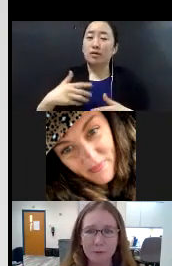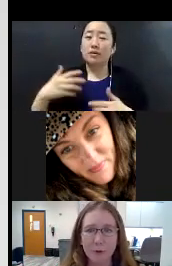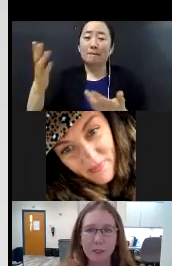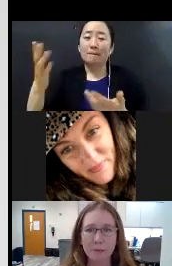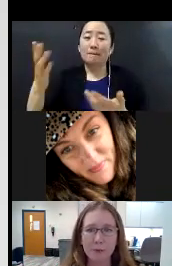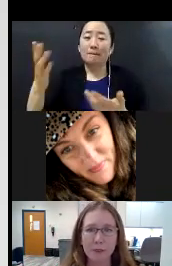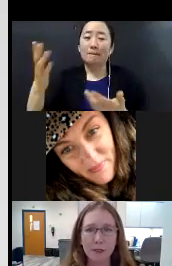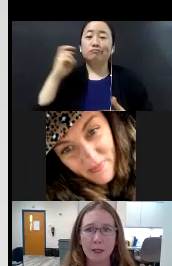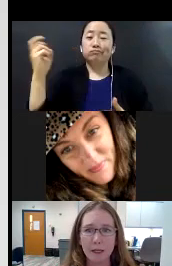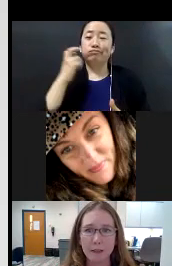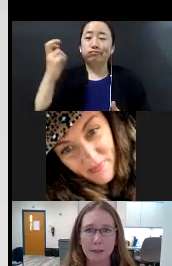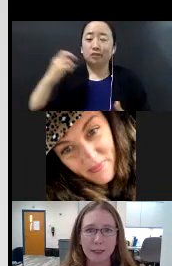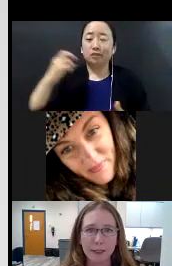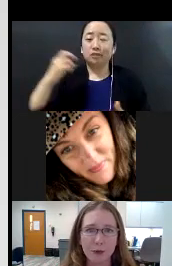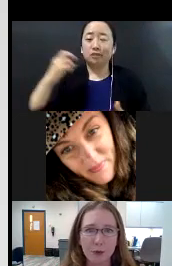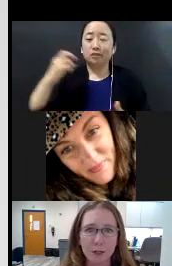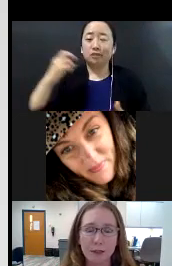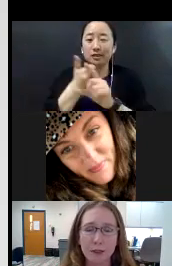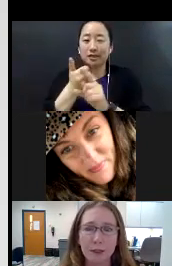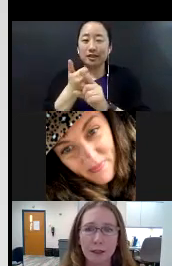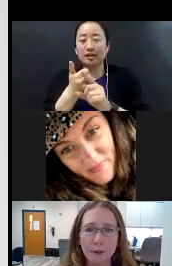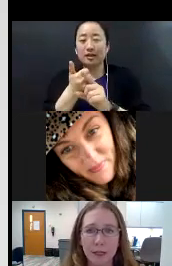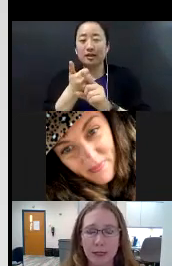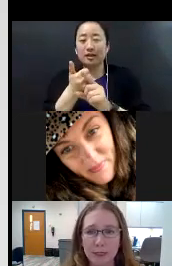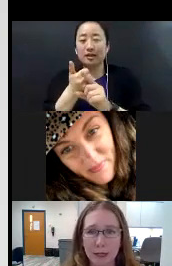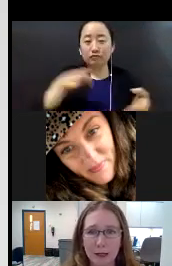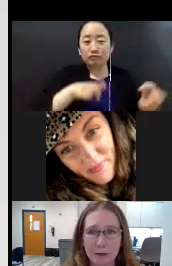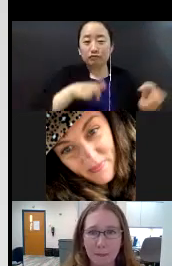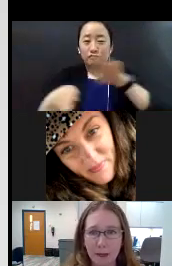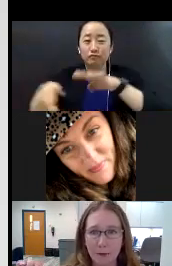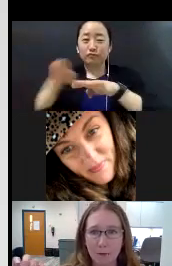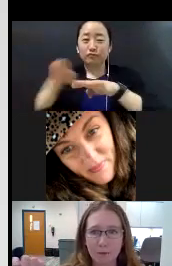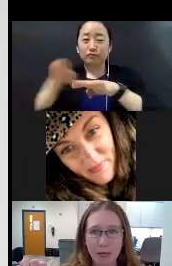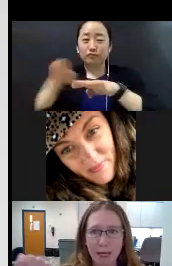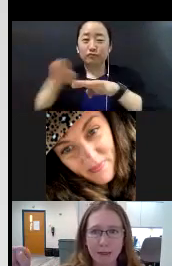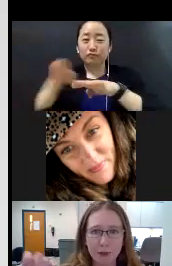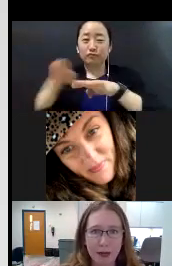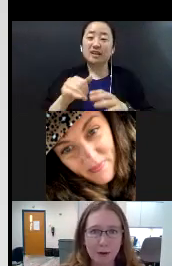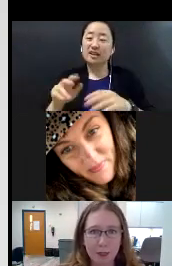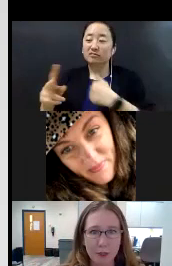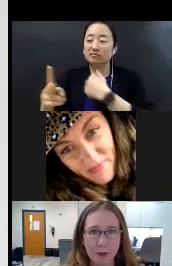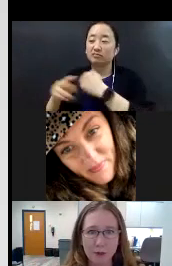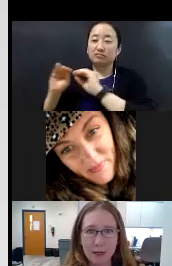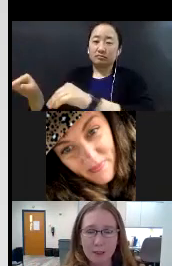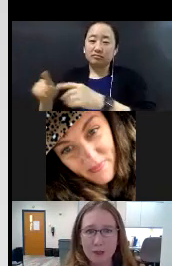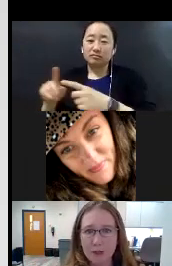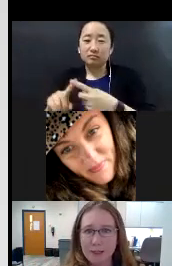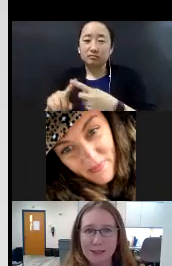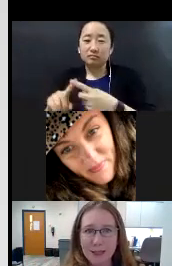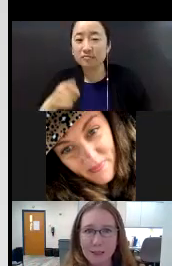FOLDS UP AND CAN BE STORED. IT HAS A HAND HELD SHOWER HOOKED DIRECTLY TO A SINK